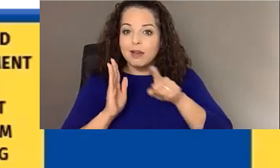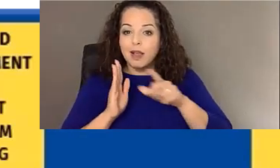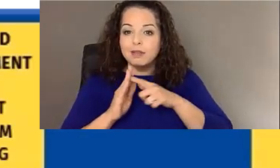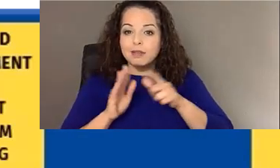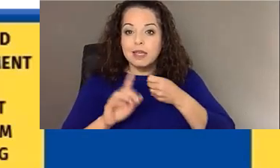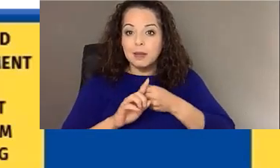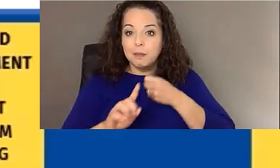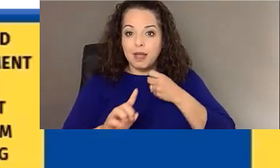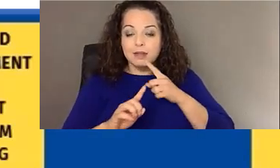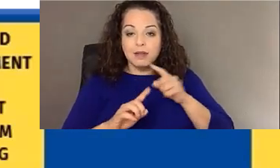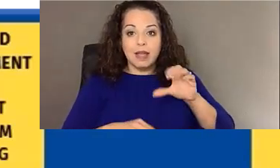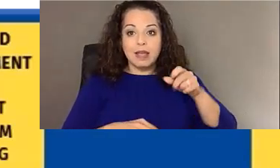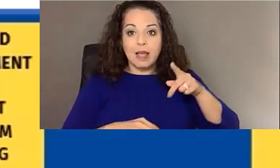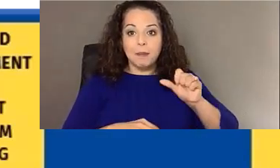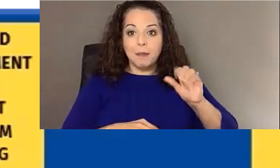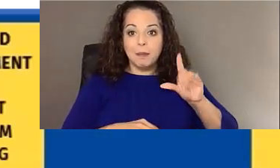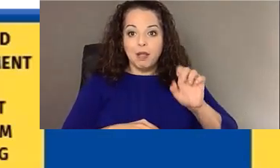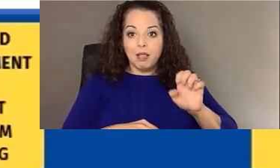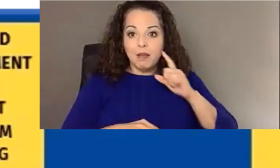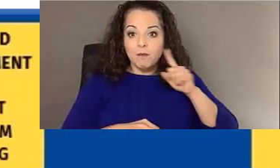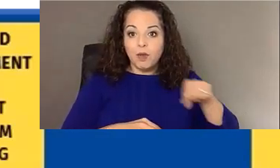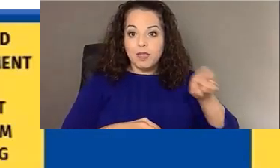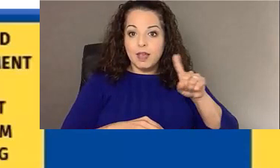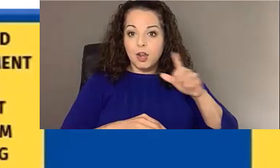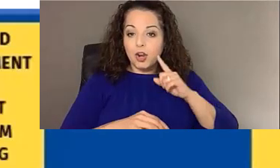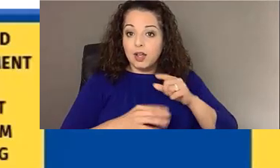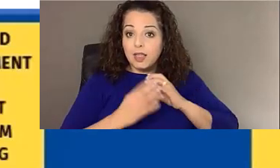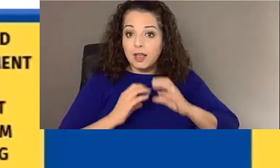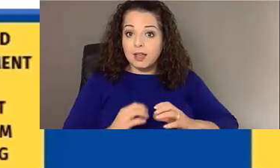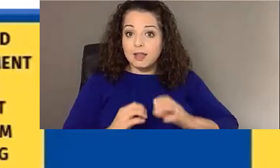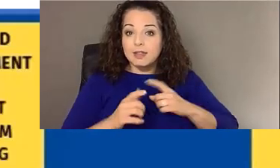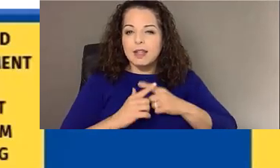for their clients and also see who might be a good fit for the program.